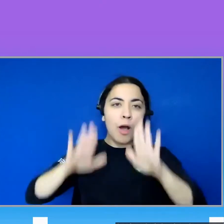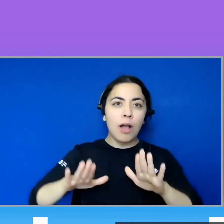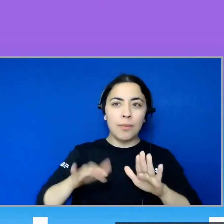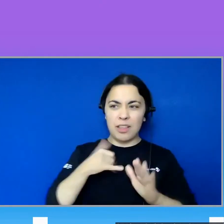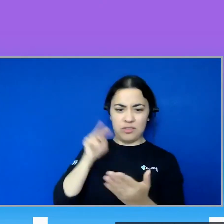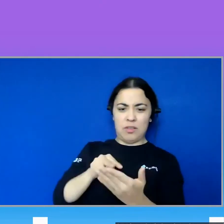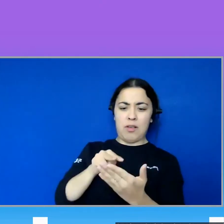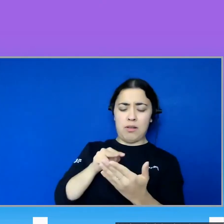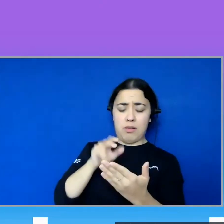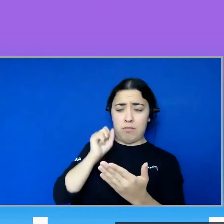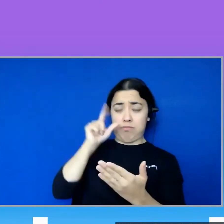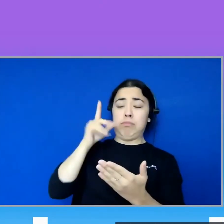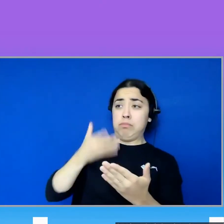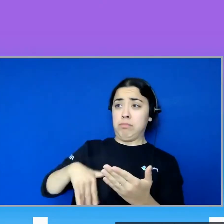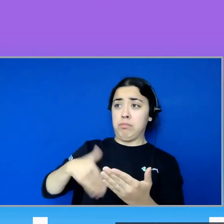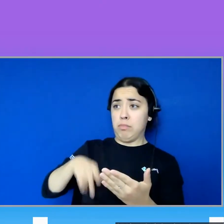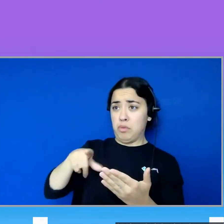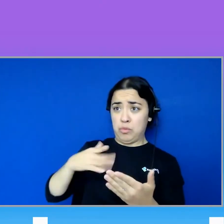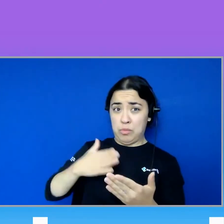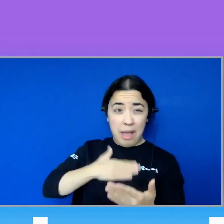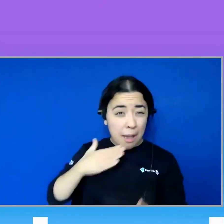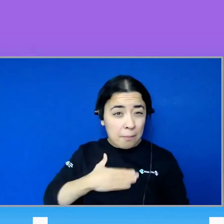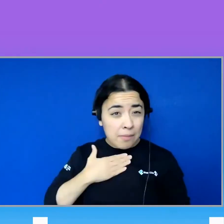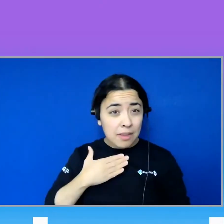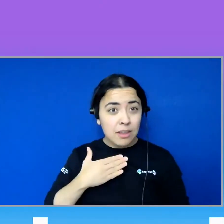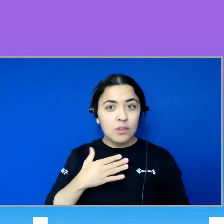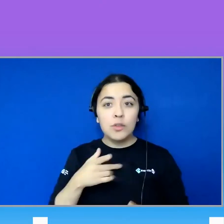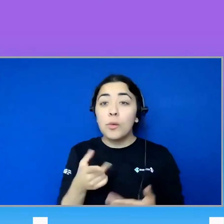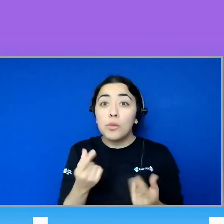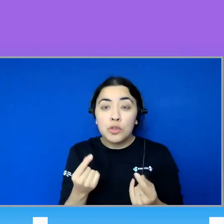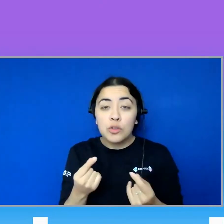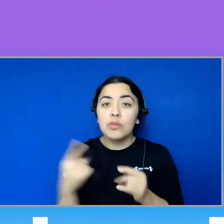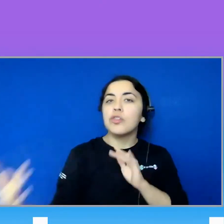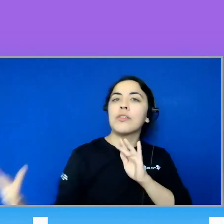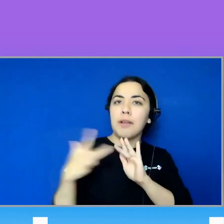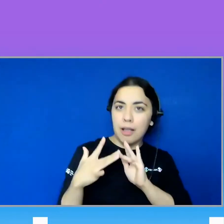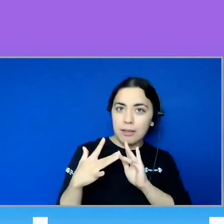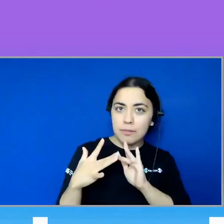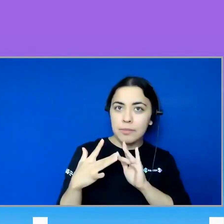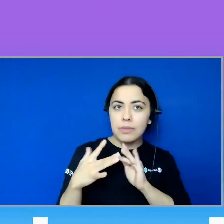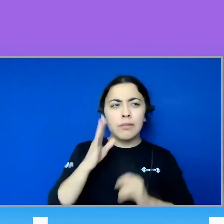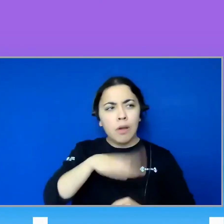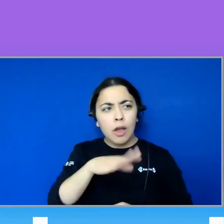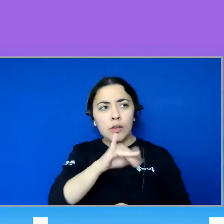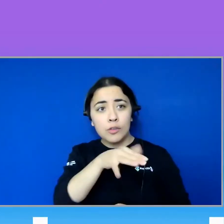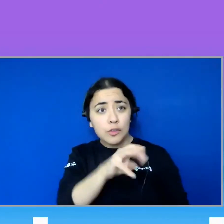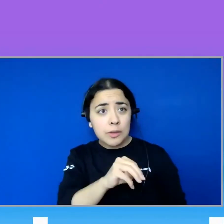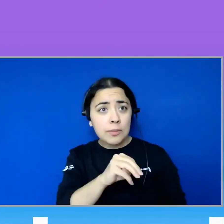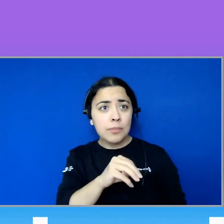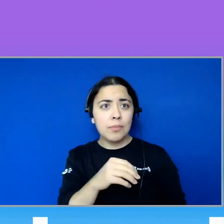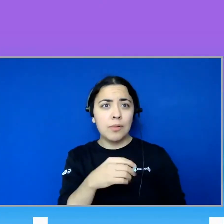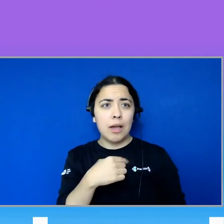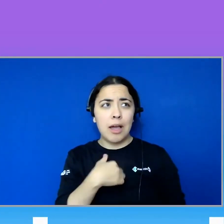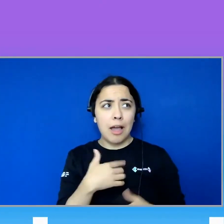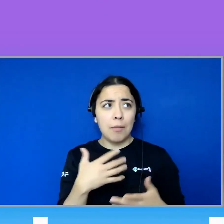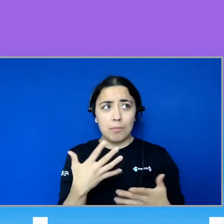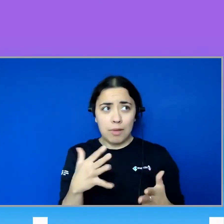seeing she got up, she contacted